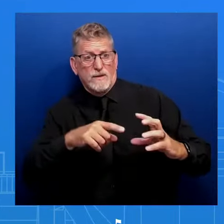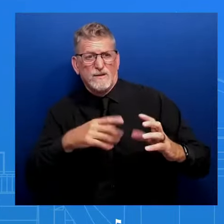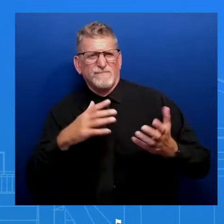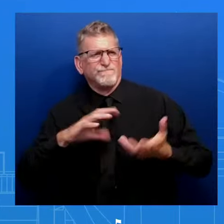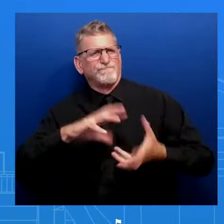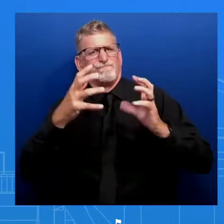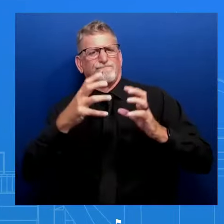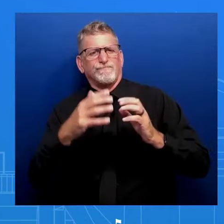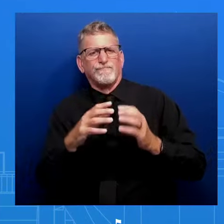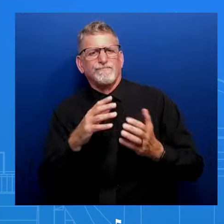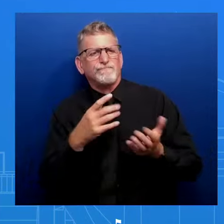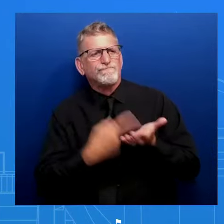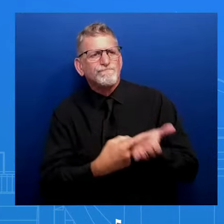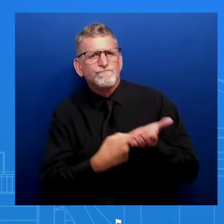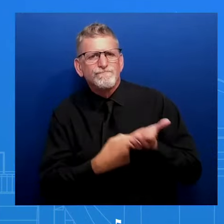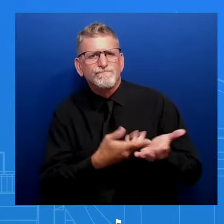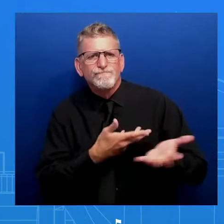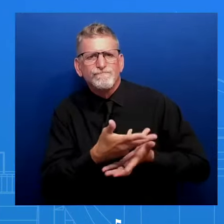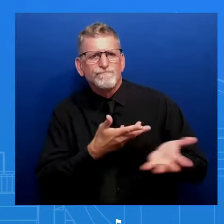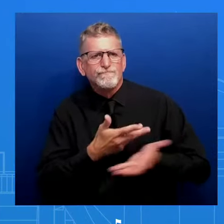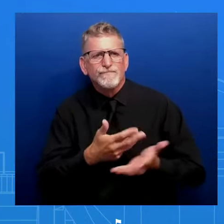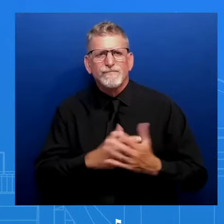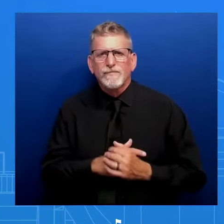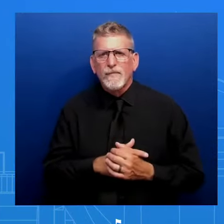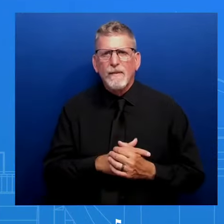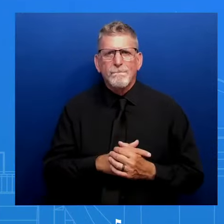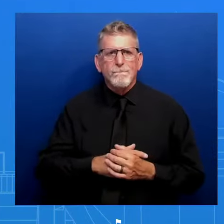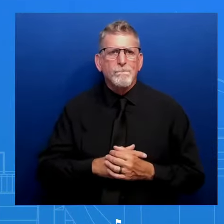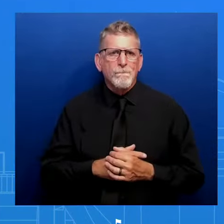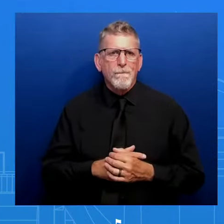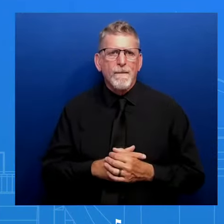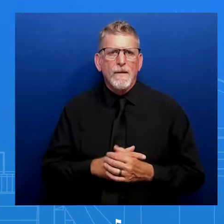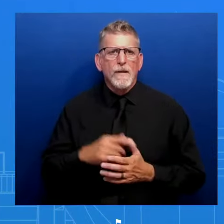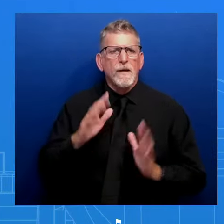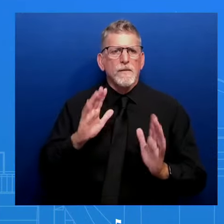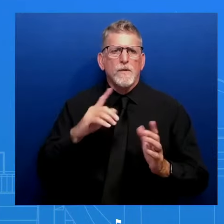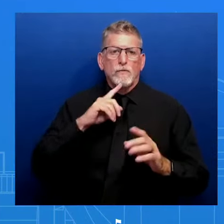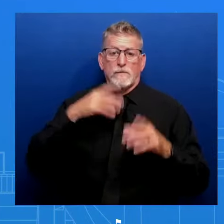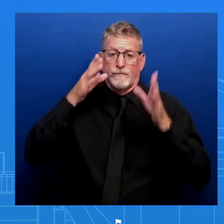I don't know if the issue of the barriers came up. That wasn't the purpose